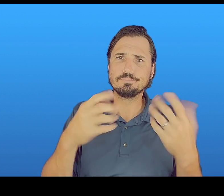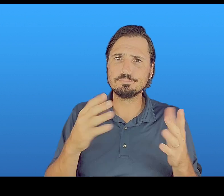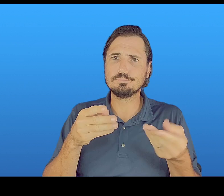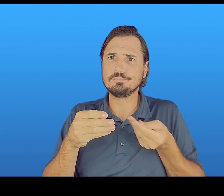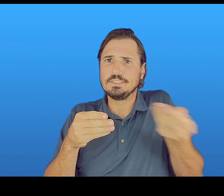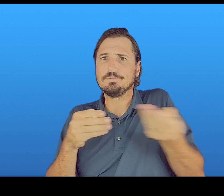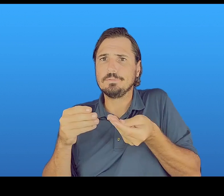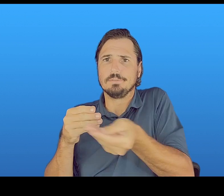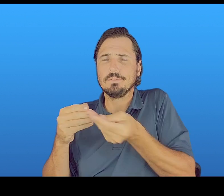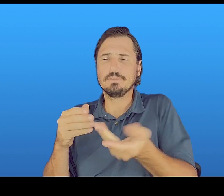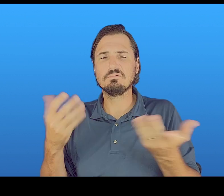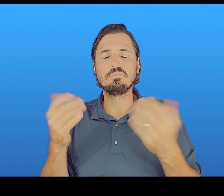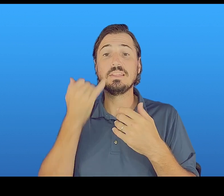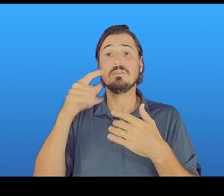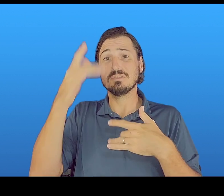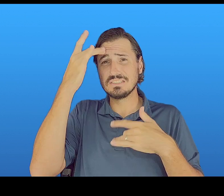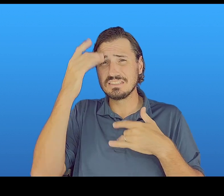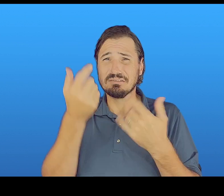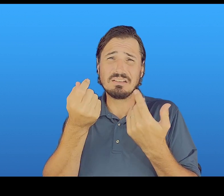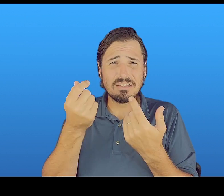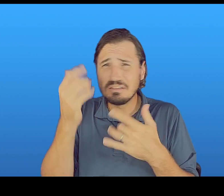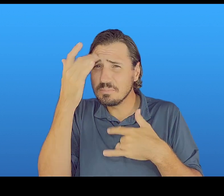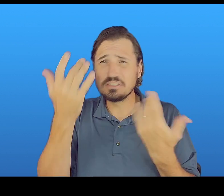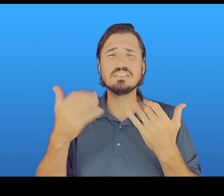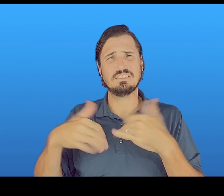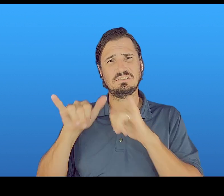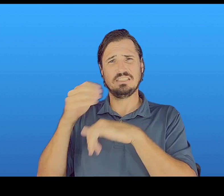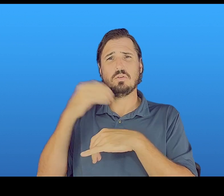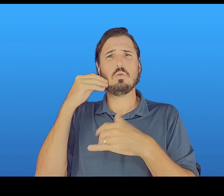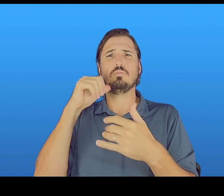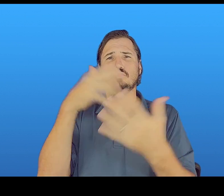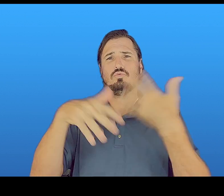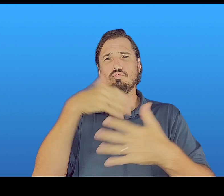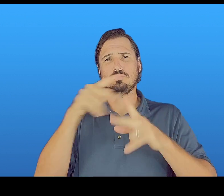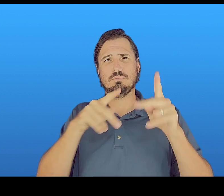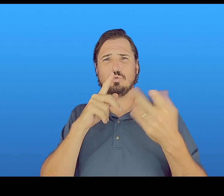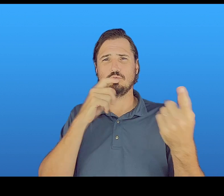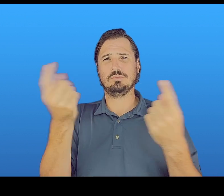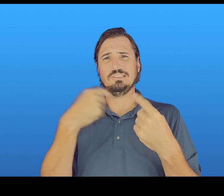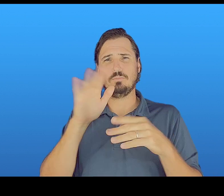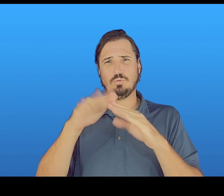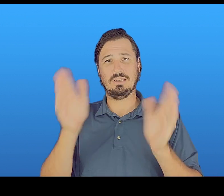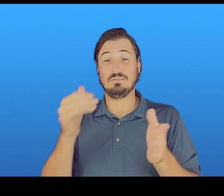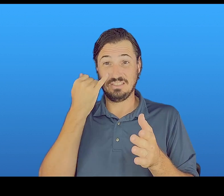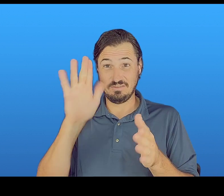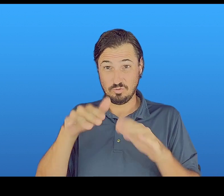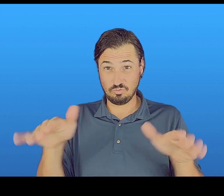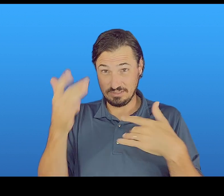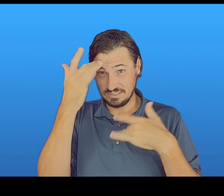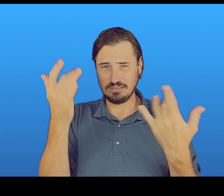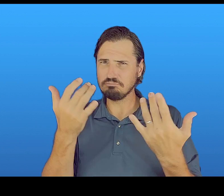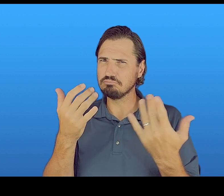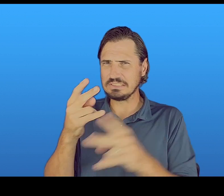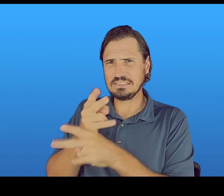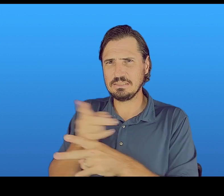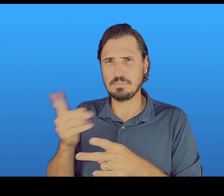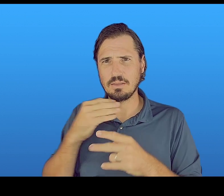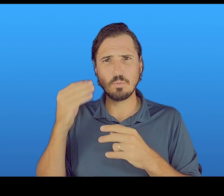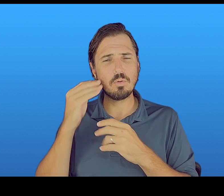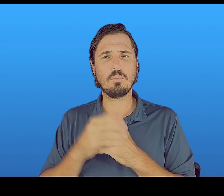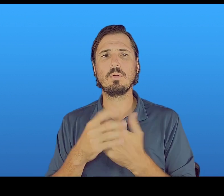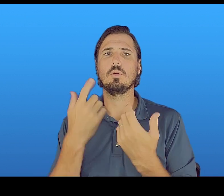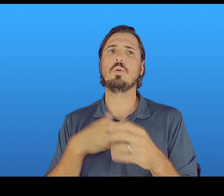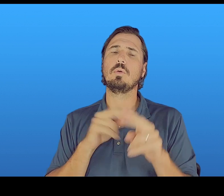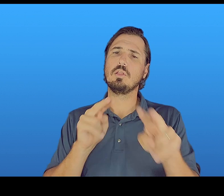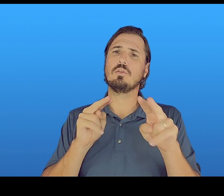Finally, if you’re sick—even with mild systems--stay home and don’t interact with the trick-or-treaters. If your children are sick, please keep them at home